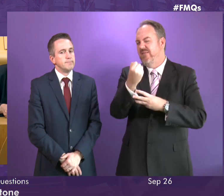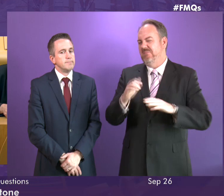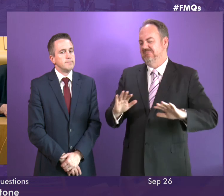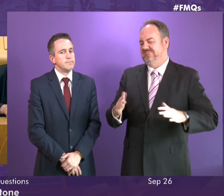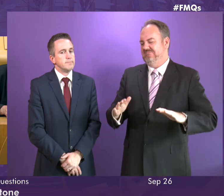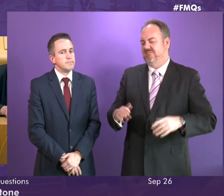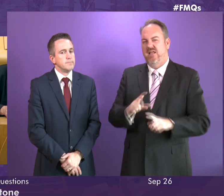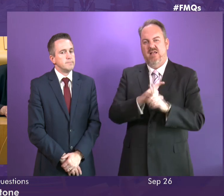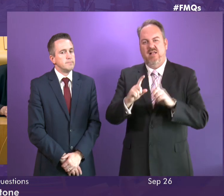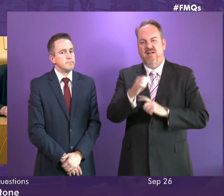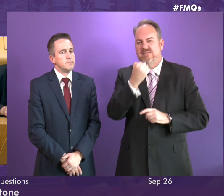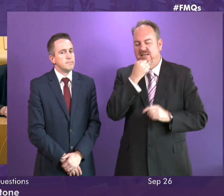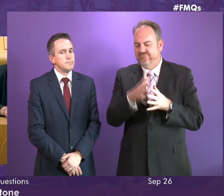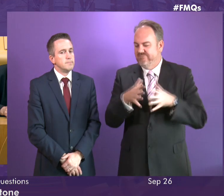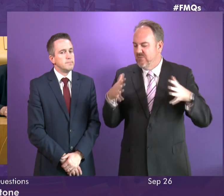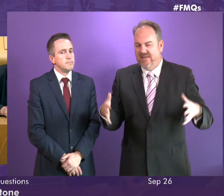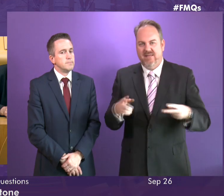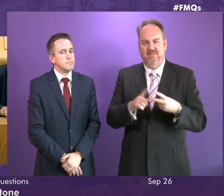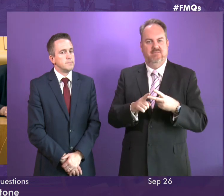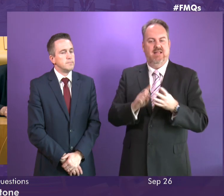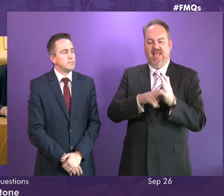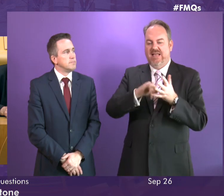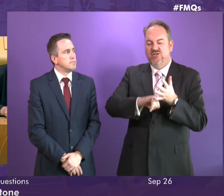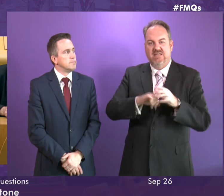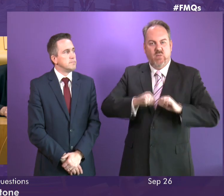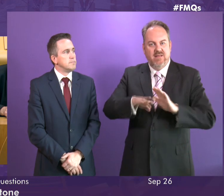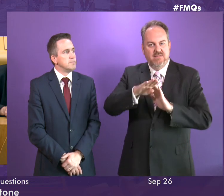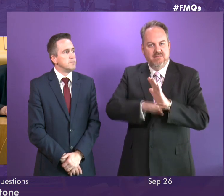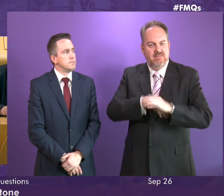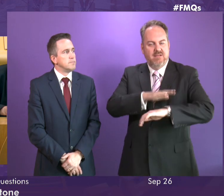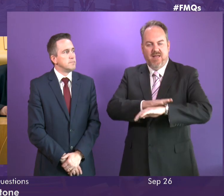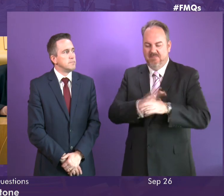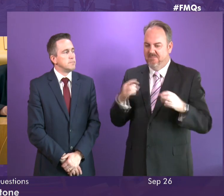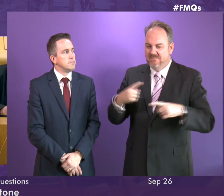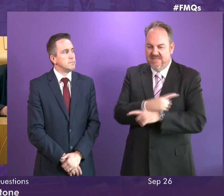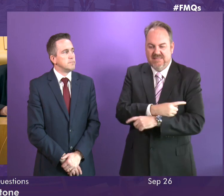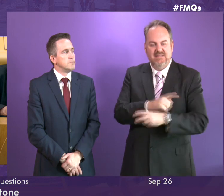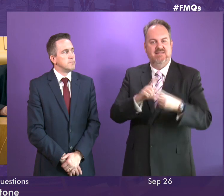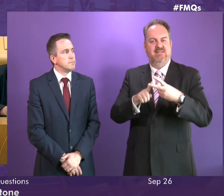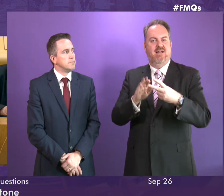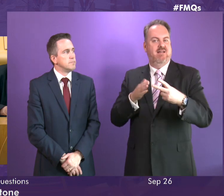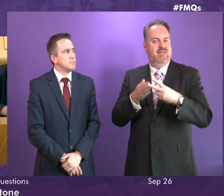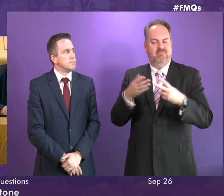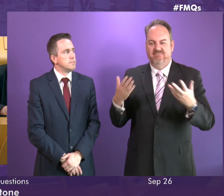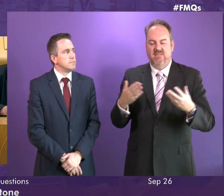class sizes have been missed. The national health service treatment time guarantee has been missed. The urgent cancer referral targets have been missed. The targets for ending fuel